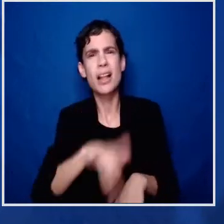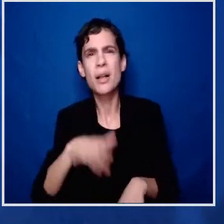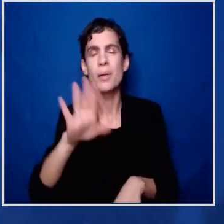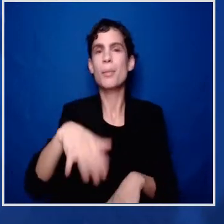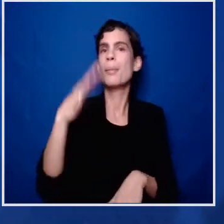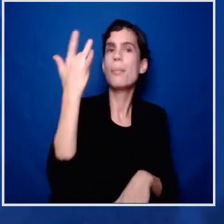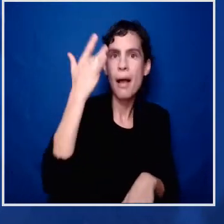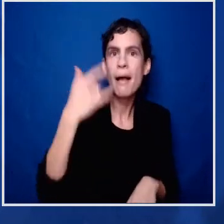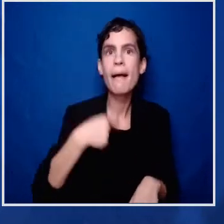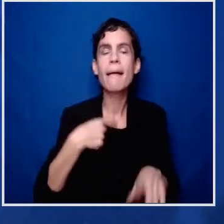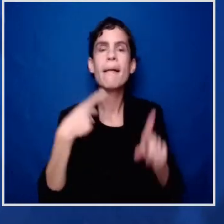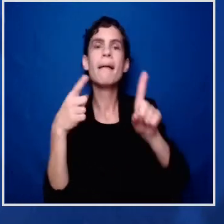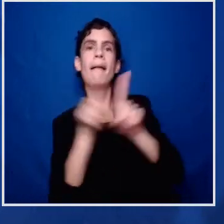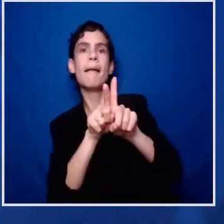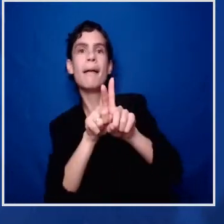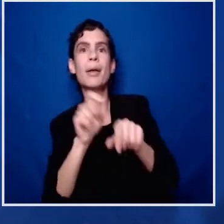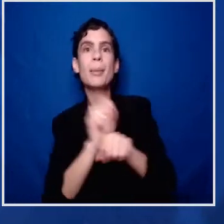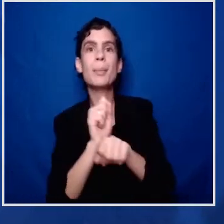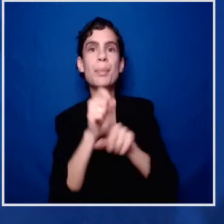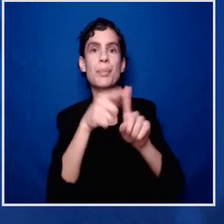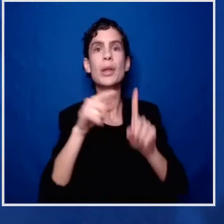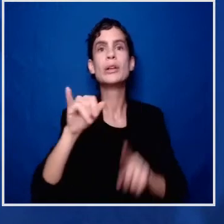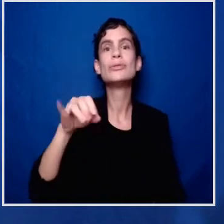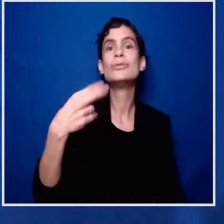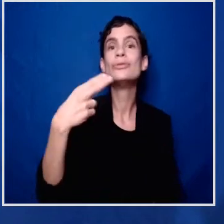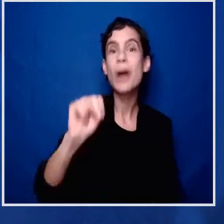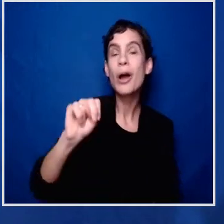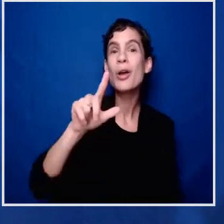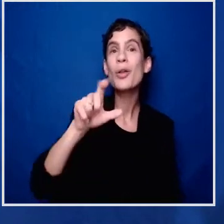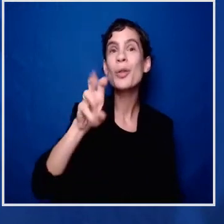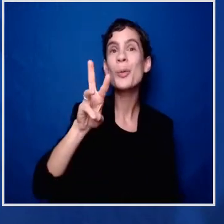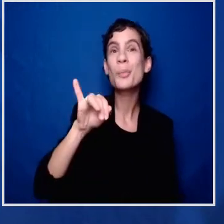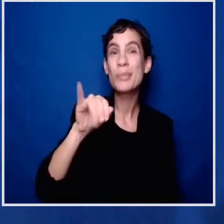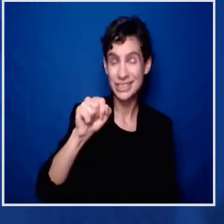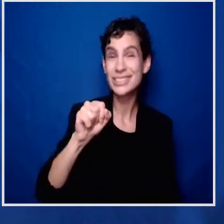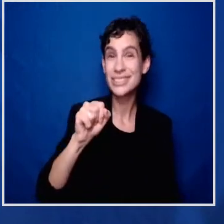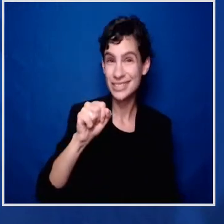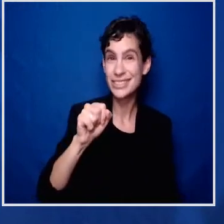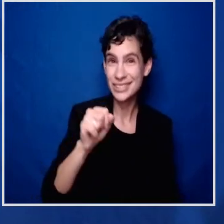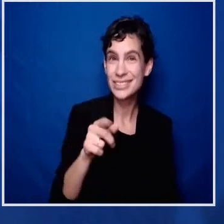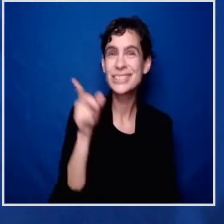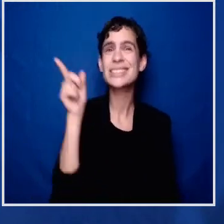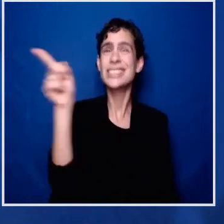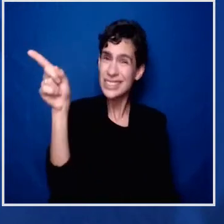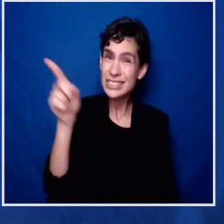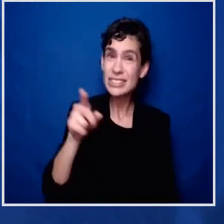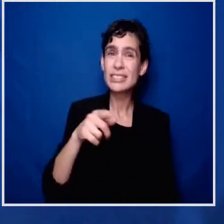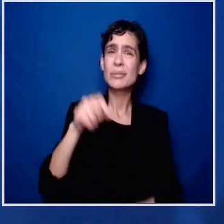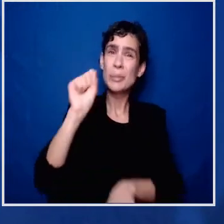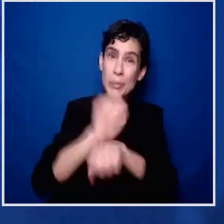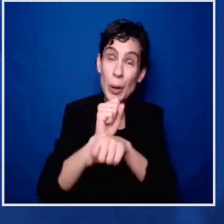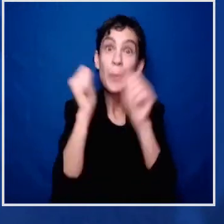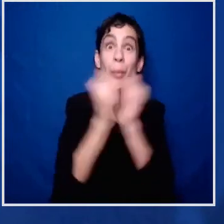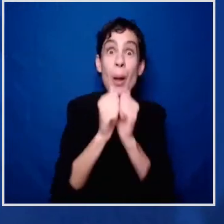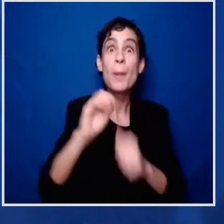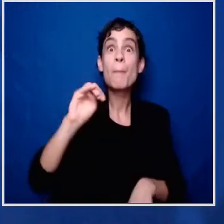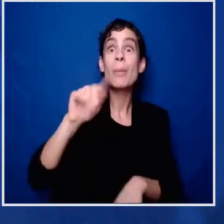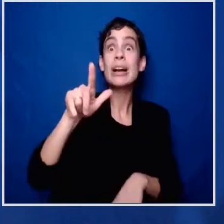SERVE ALONGSIDE ONE OF THOSE GREAT LEADERS, CONGRESSMAN JOHN LEWIS.